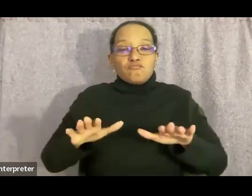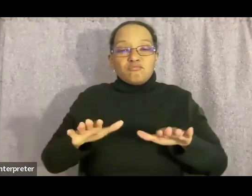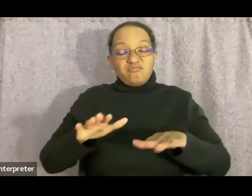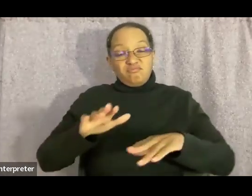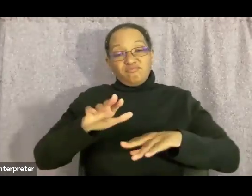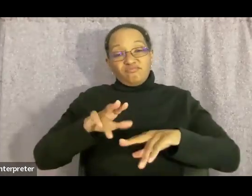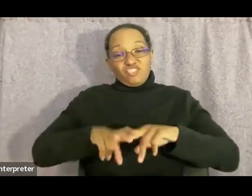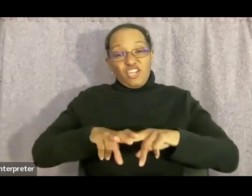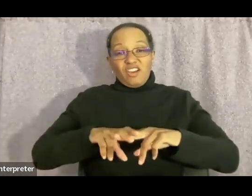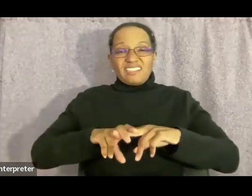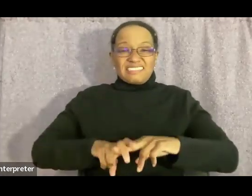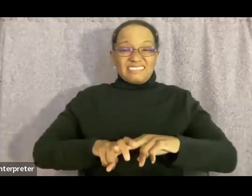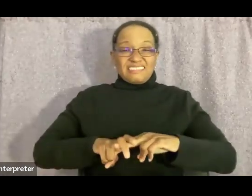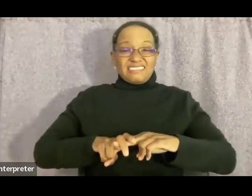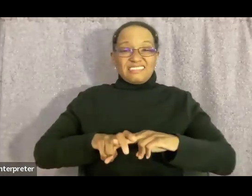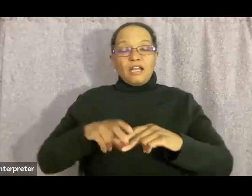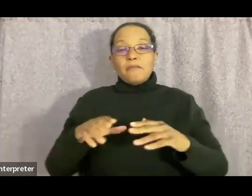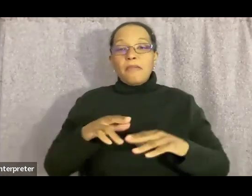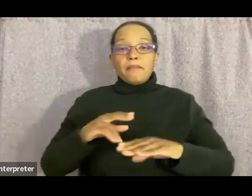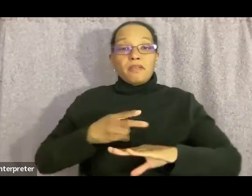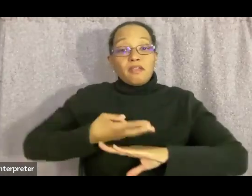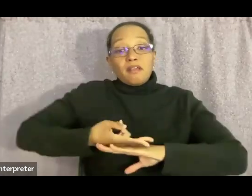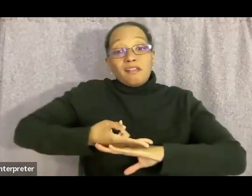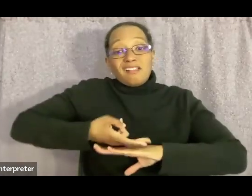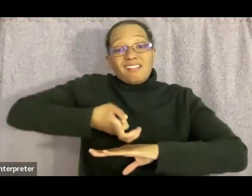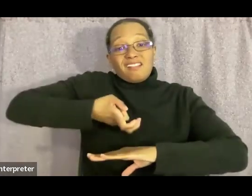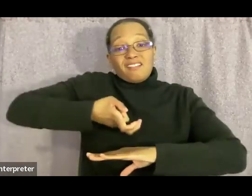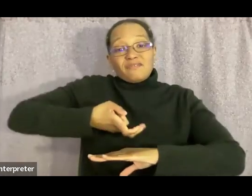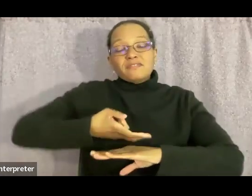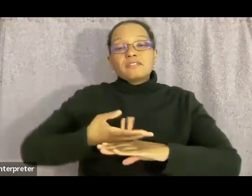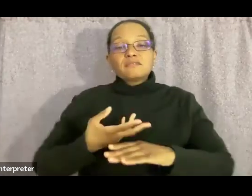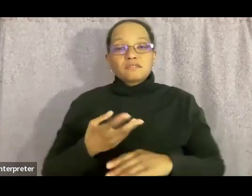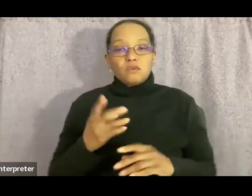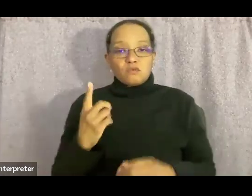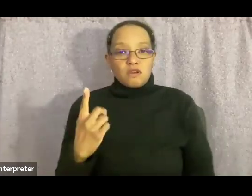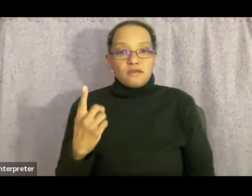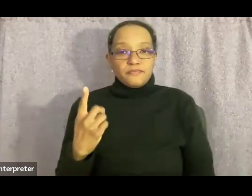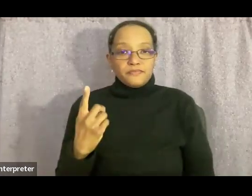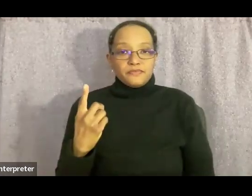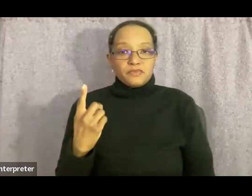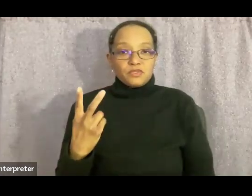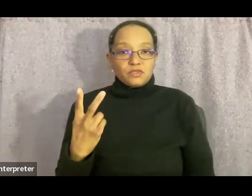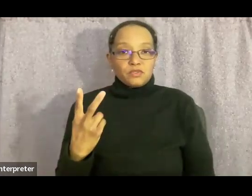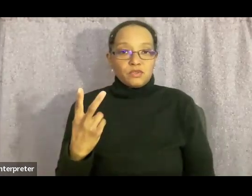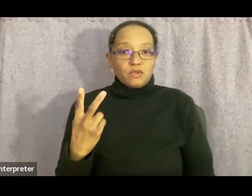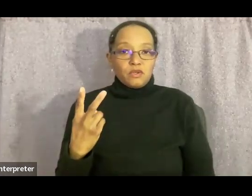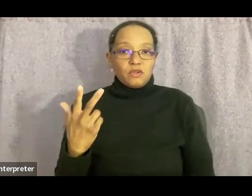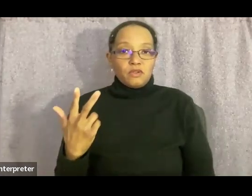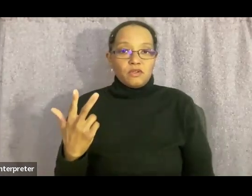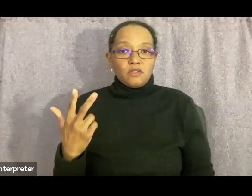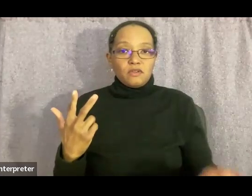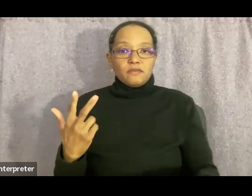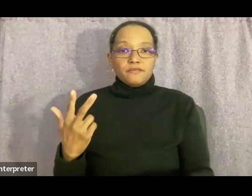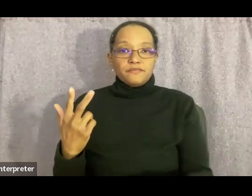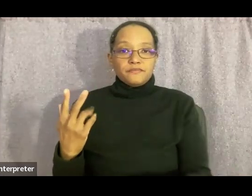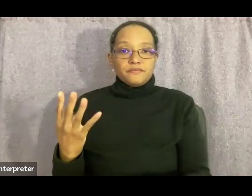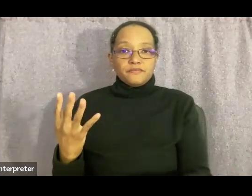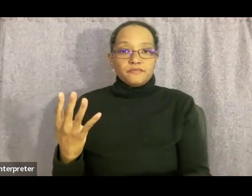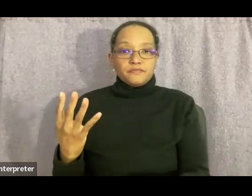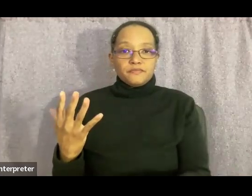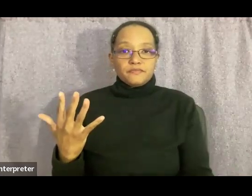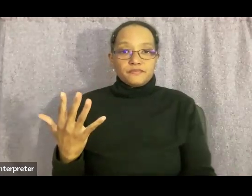Maybe we're bridging, lifting, lifting, for one, two, three, four, five.